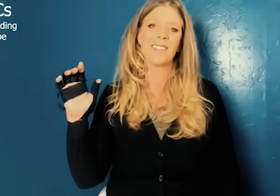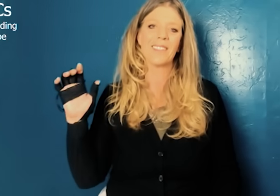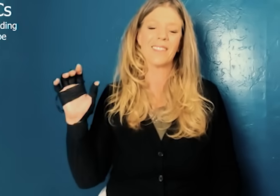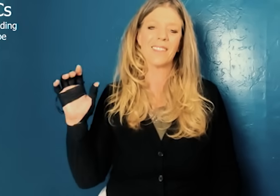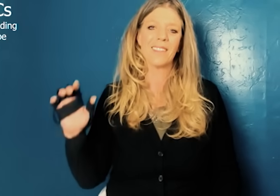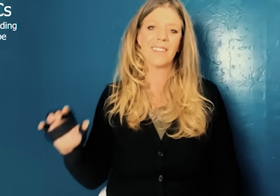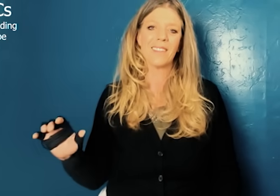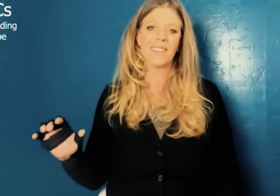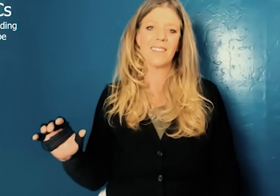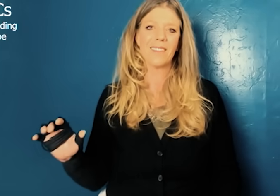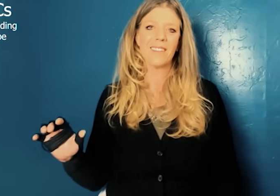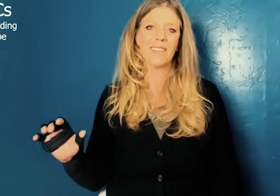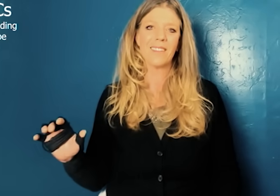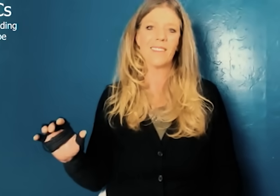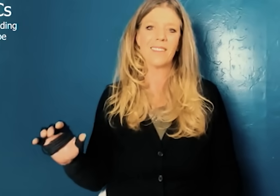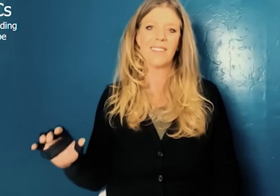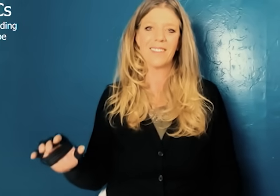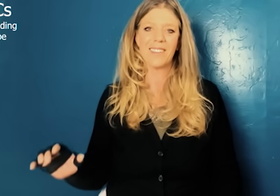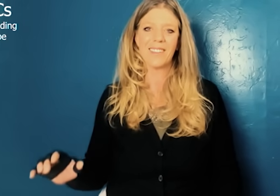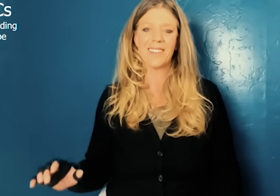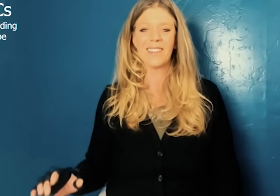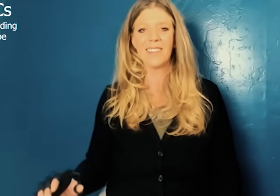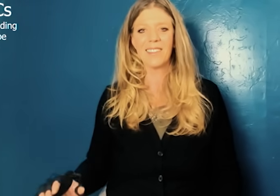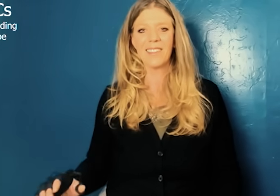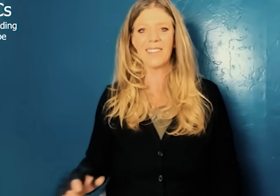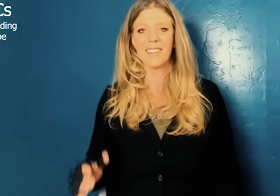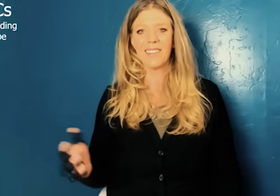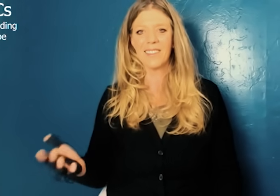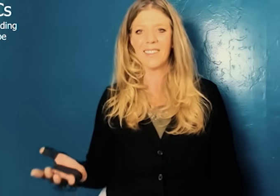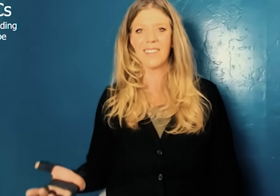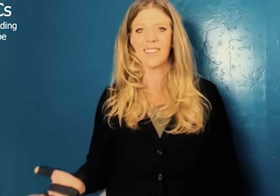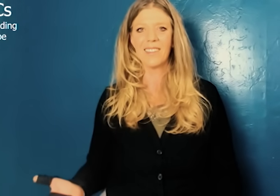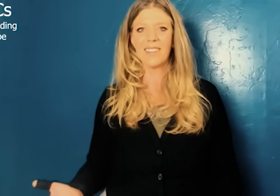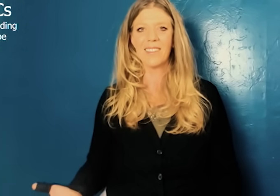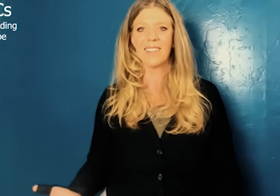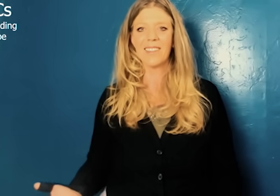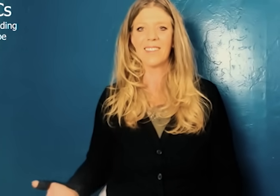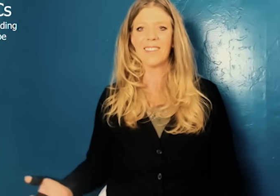Puedes poner mi musica, por favor Si No